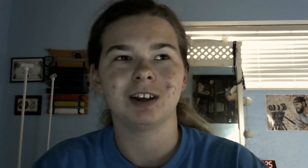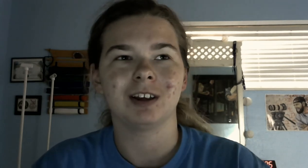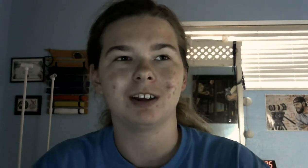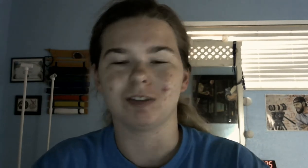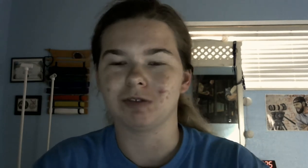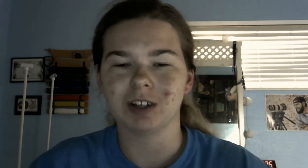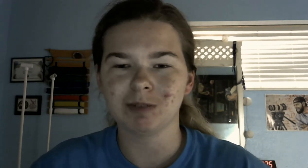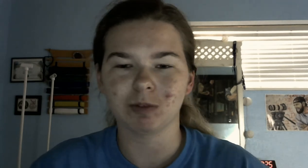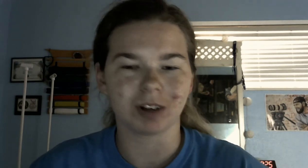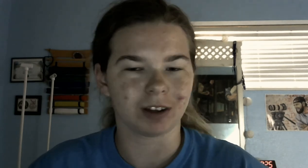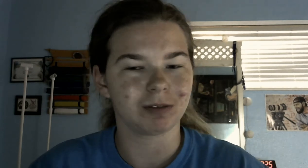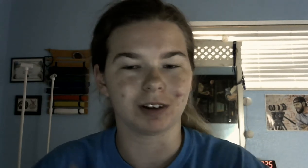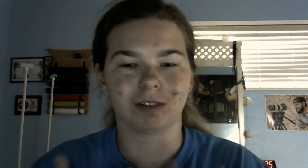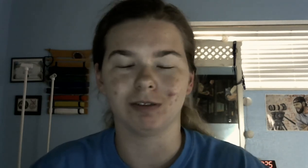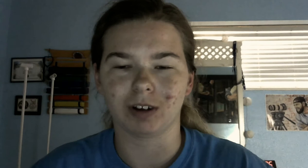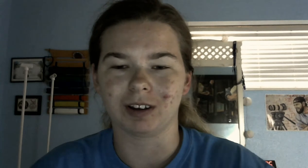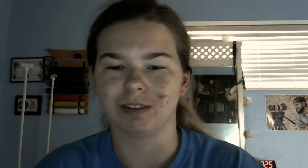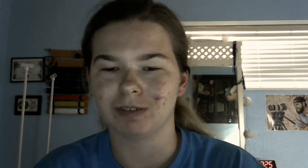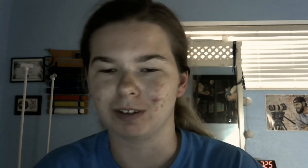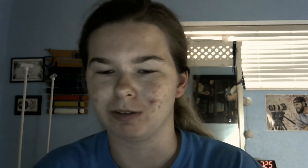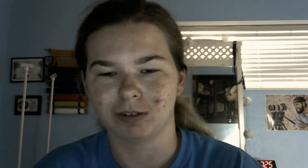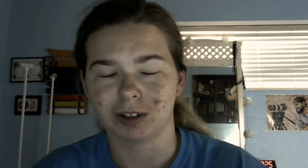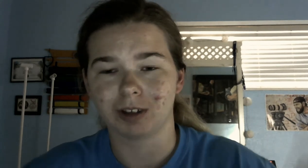if you need more help I'll try to help you just tell me in